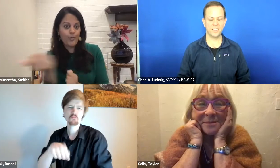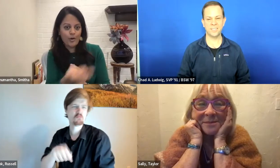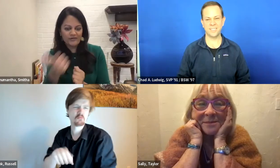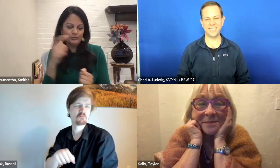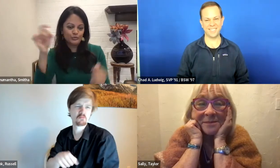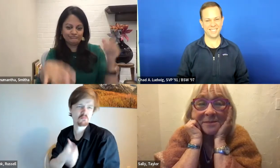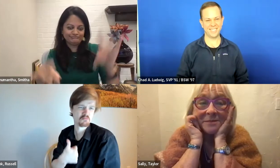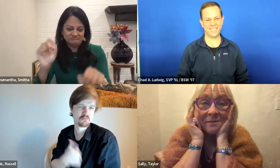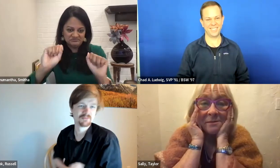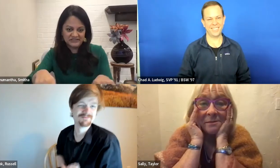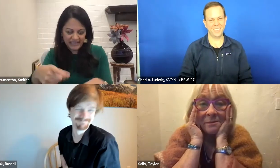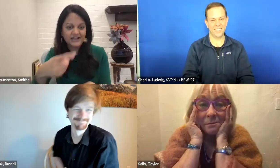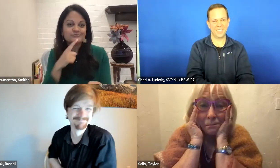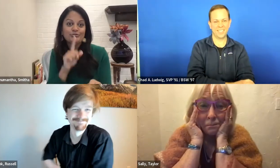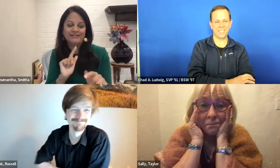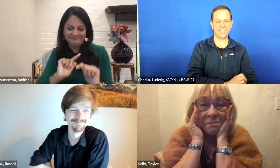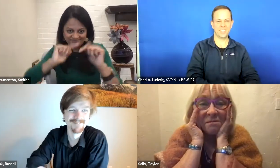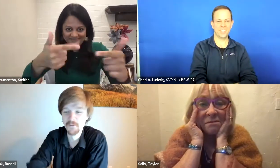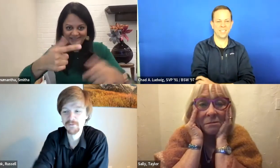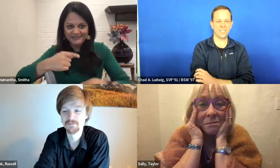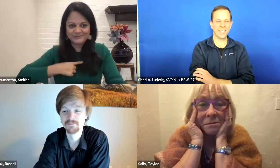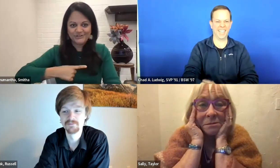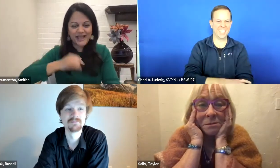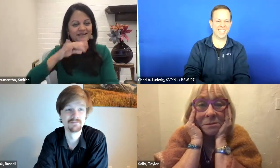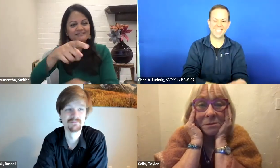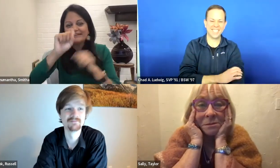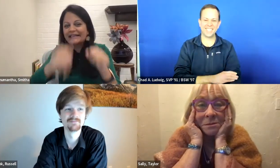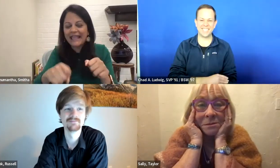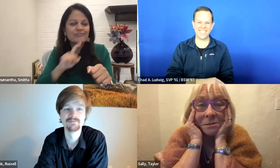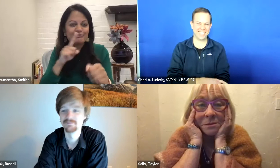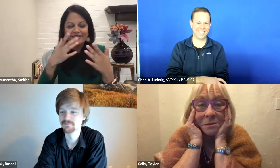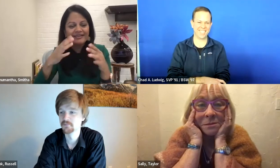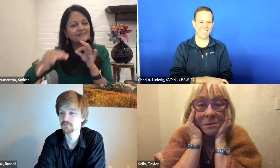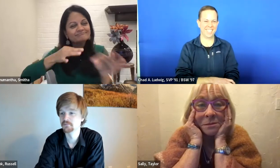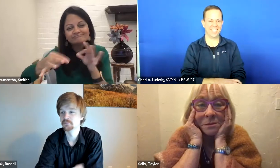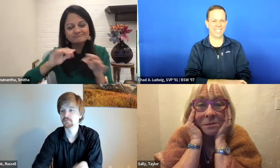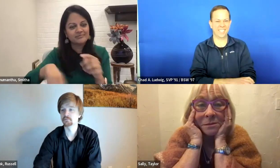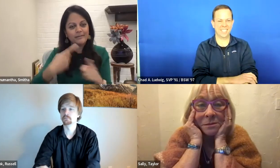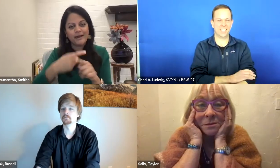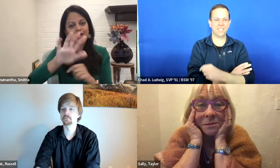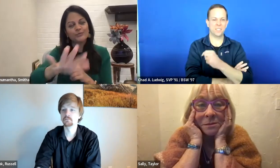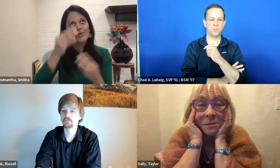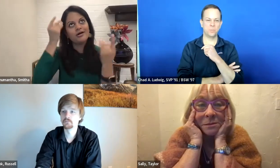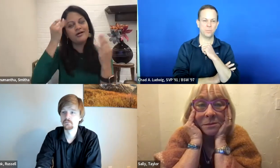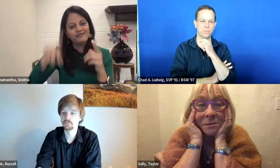I do have another question for everybody that everybody can contribute to, but before that, Chad, if you want to tell your story real quick,